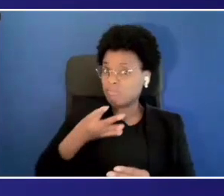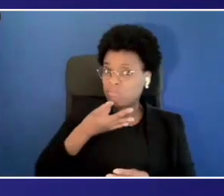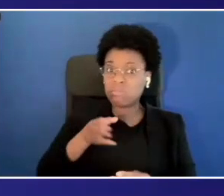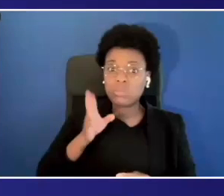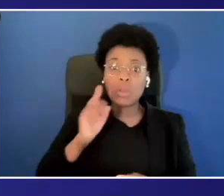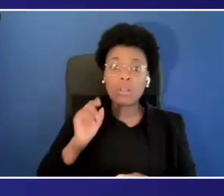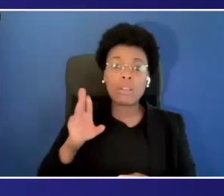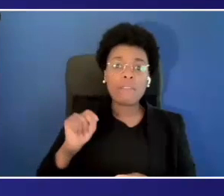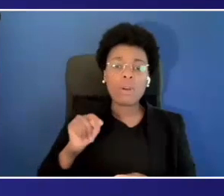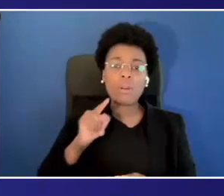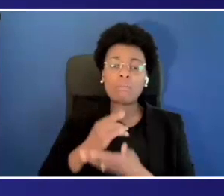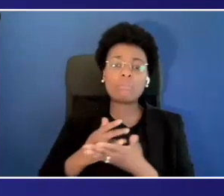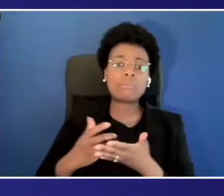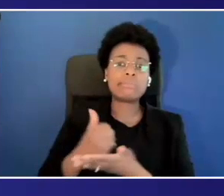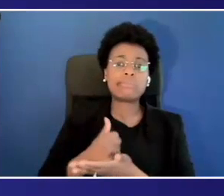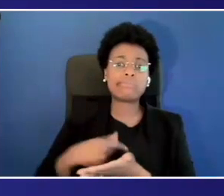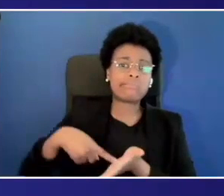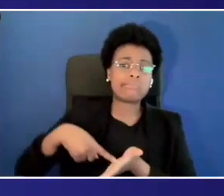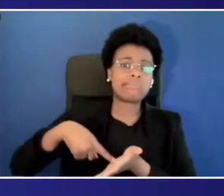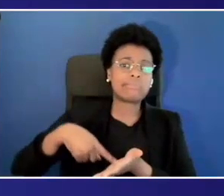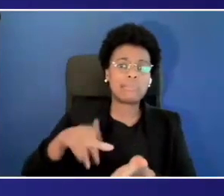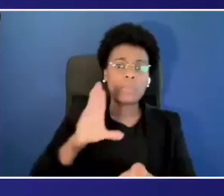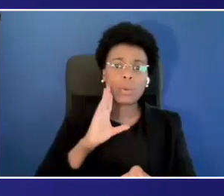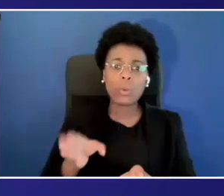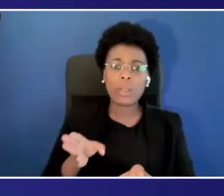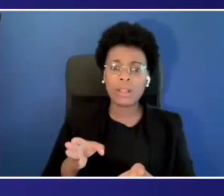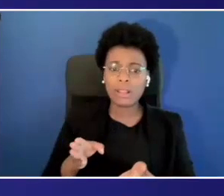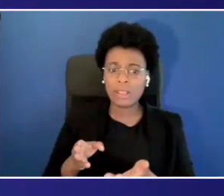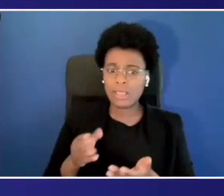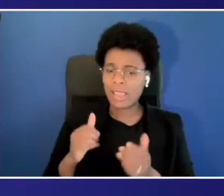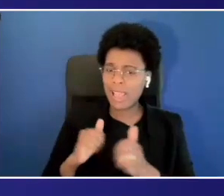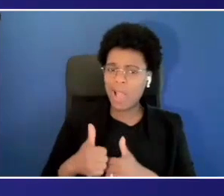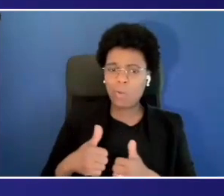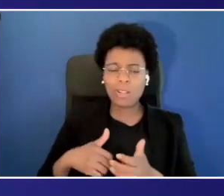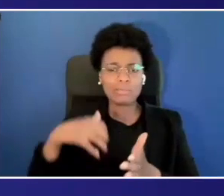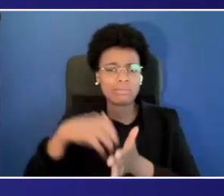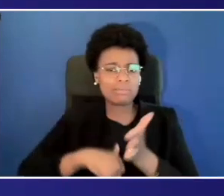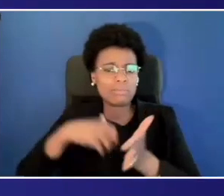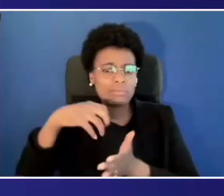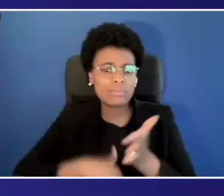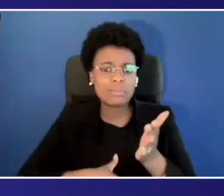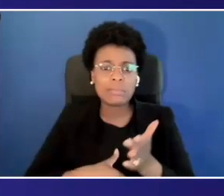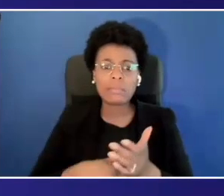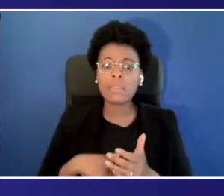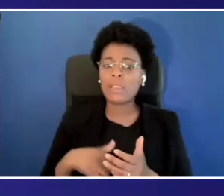How will removing repayment plans and garnishing people's paychecks and Social Security help Americans?